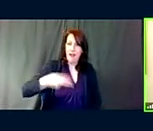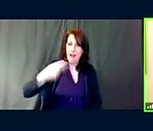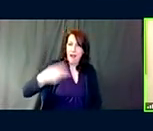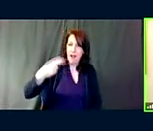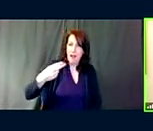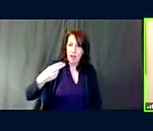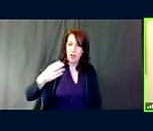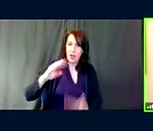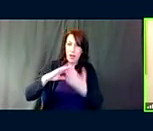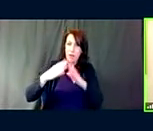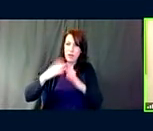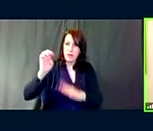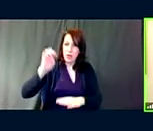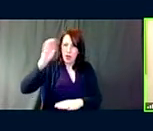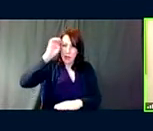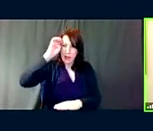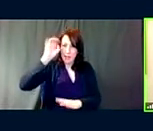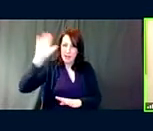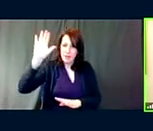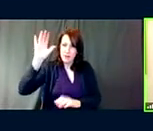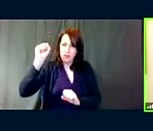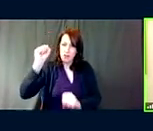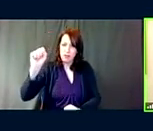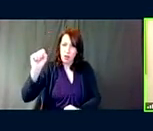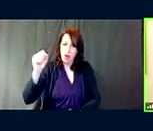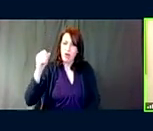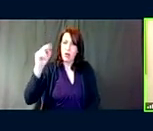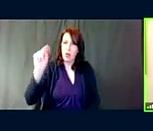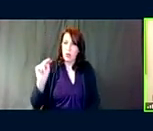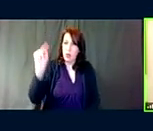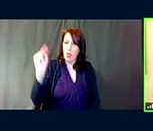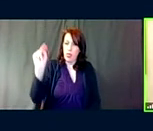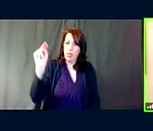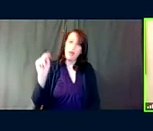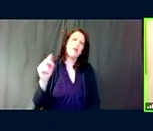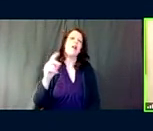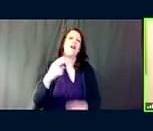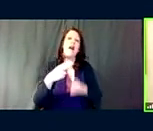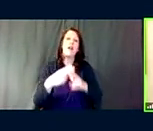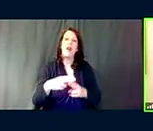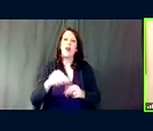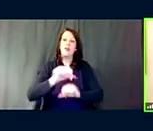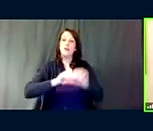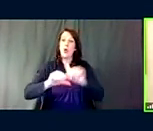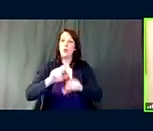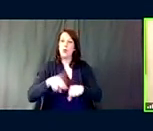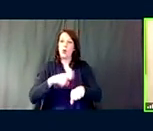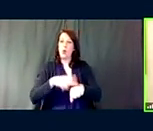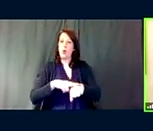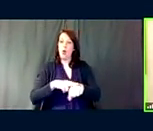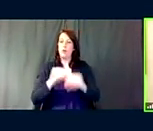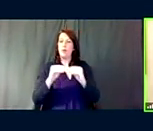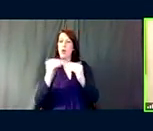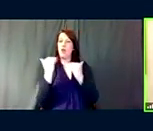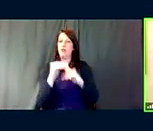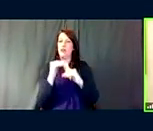HIGHER PROPORTION OF ANCESTRY THAN THE SOUTHERN, MORE WHAT I CALL THE SOCIAL NORMS ARE MUCH MORE RESTRICTED IN CERTAIN